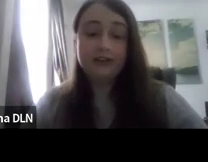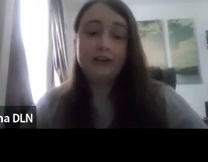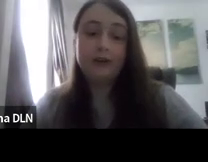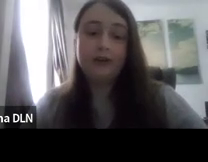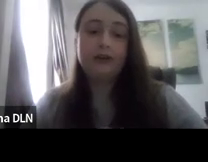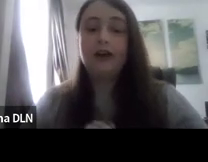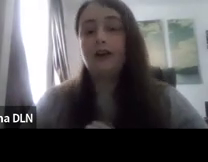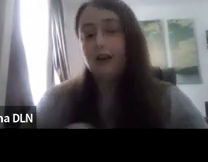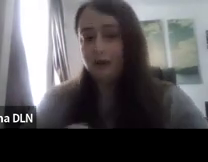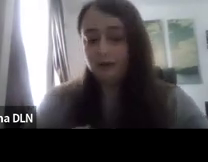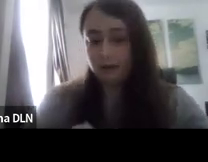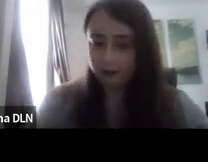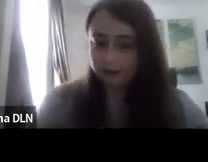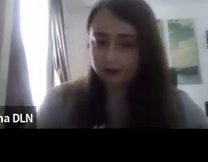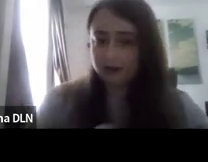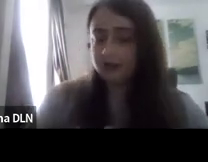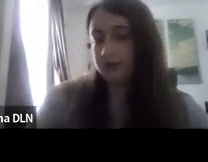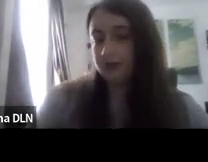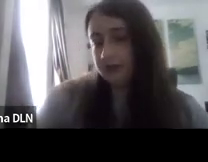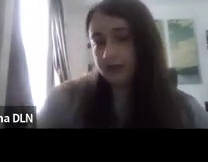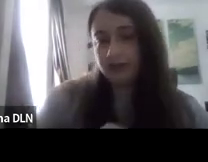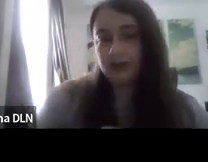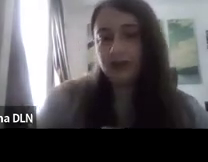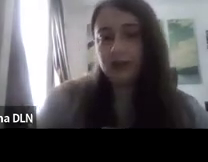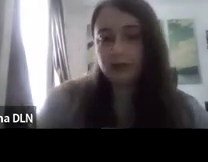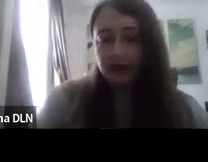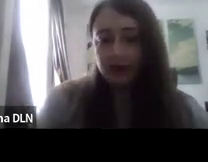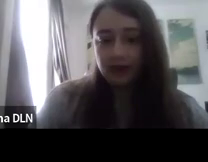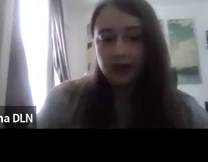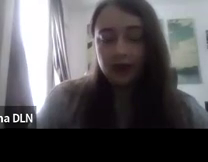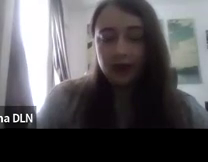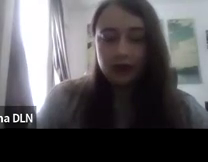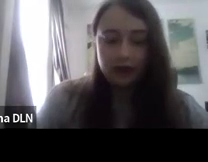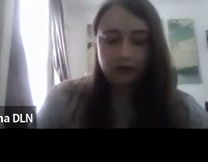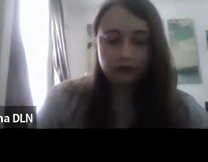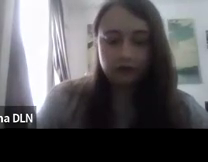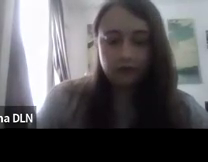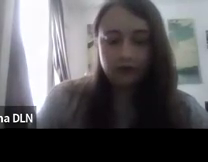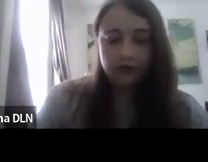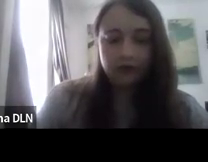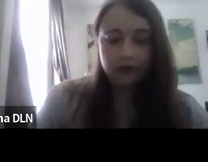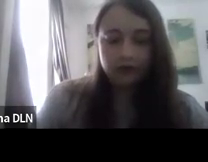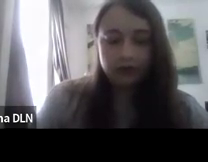Leaders Network, and I graduated from my master's at the Sainsbury Research Unit at UEA in October.